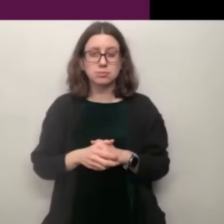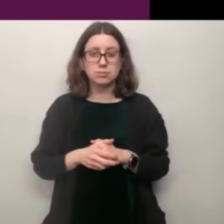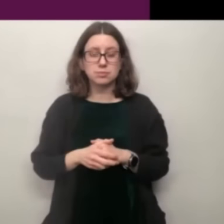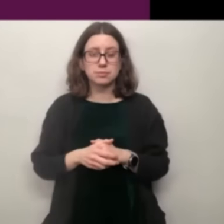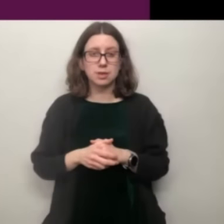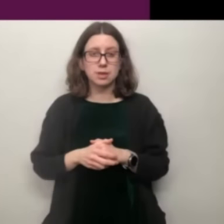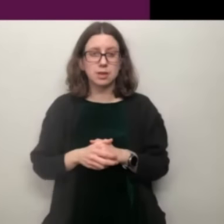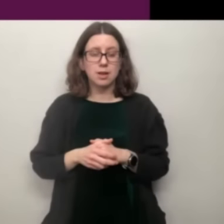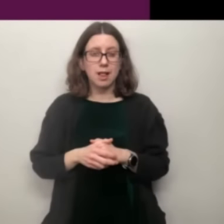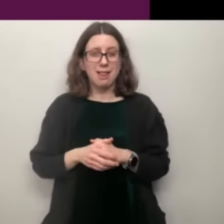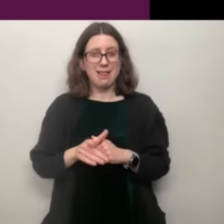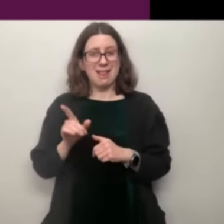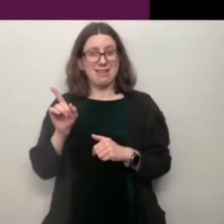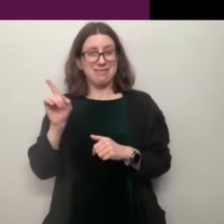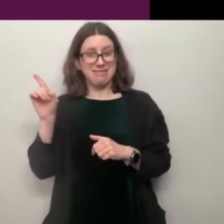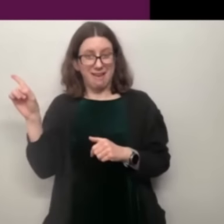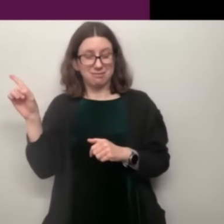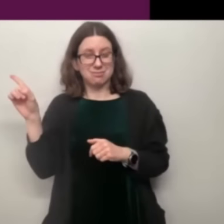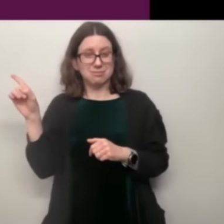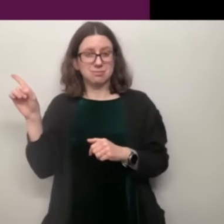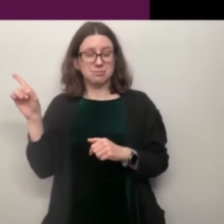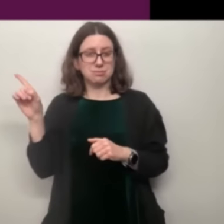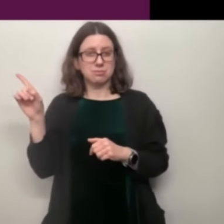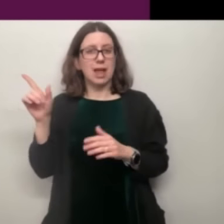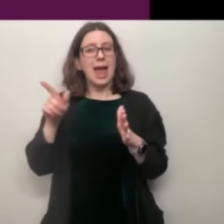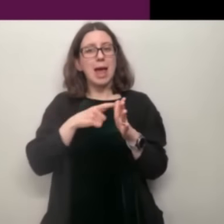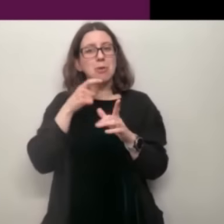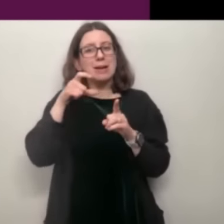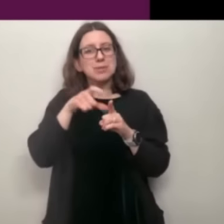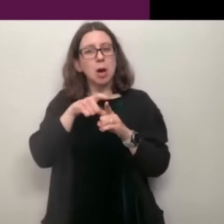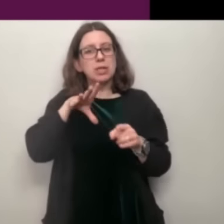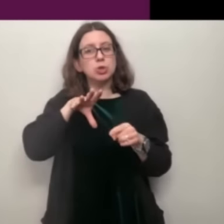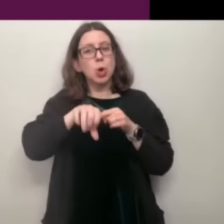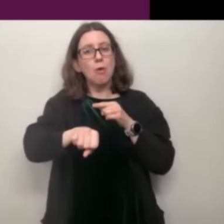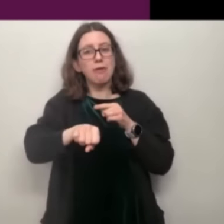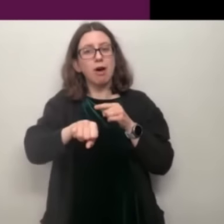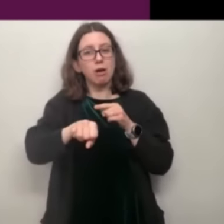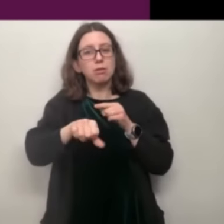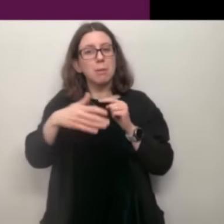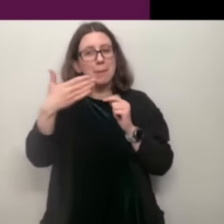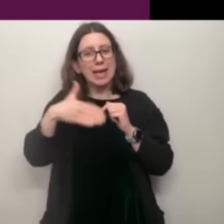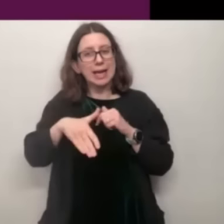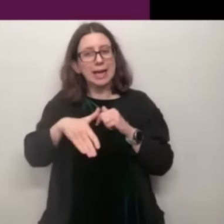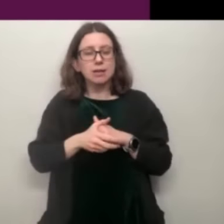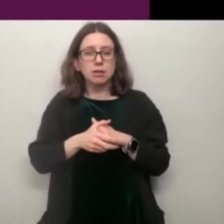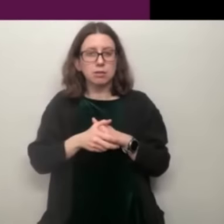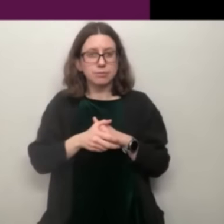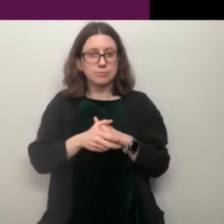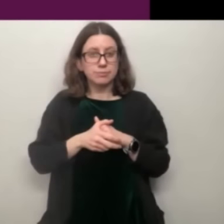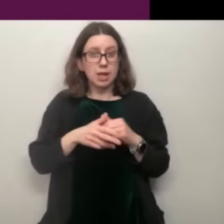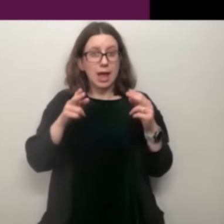This was the one taken over by Abraham Darbey in the early years of the century. The houses of the Darby family can be seen